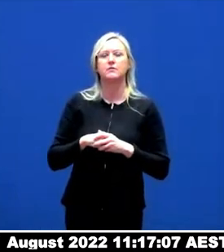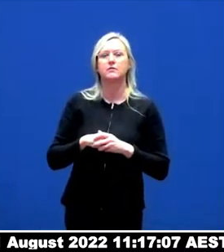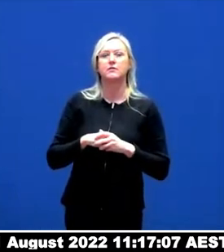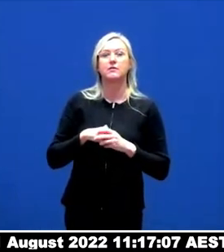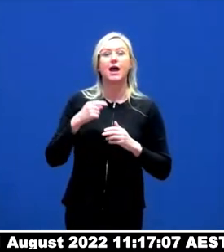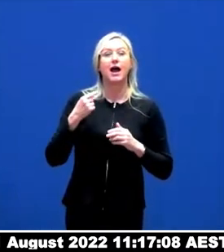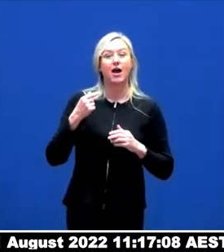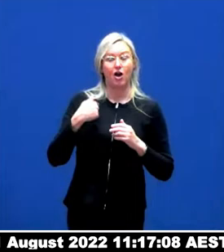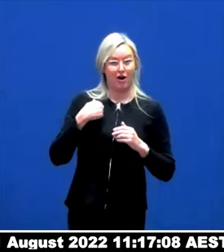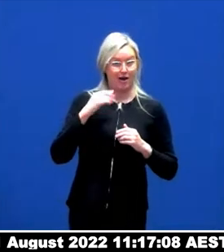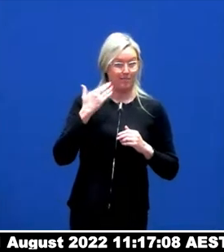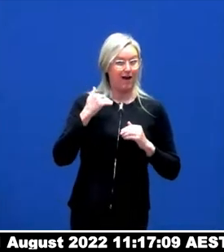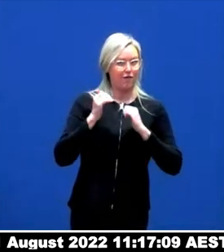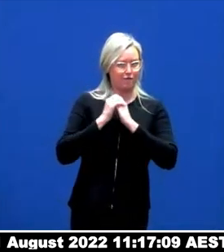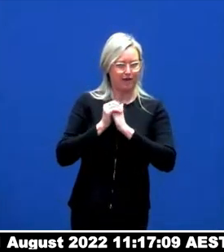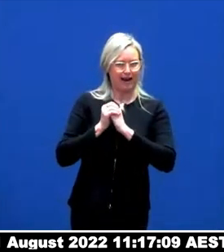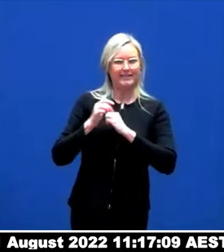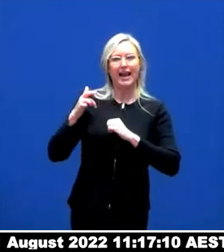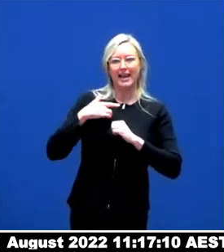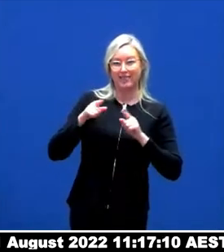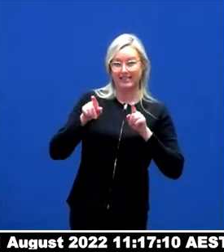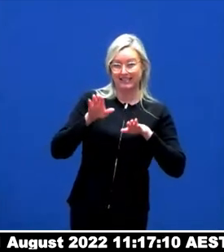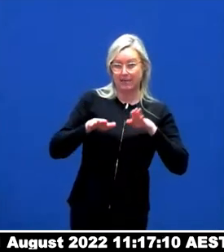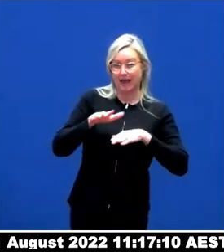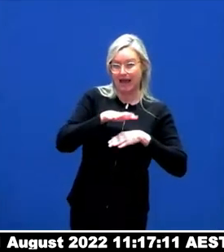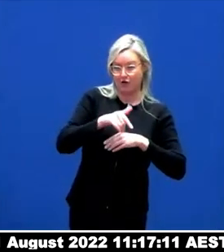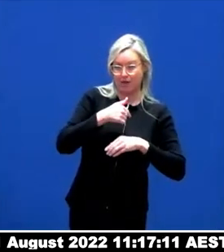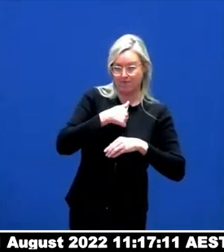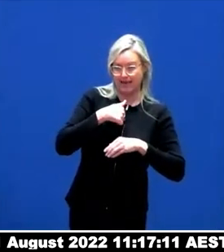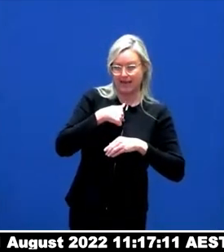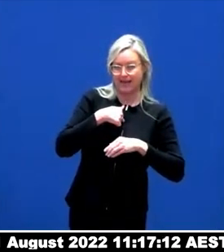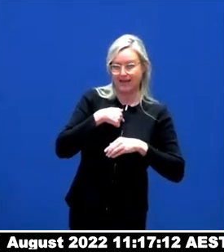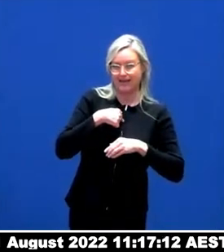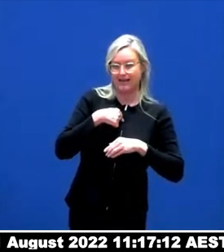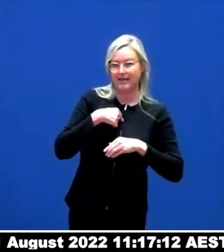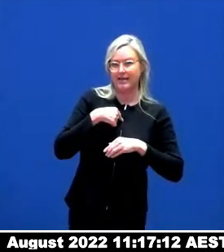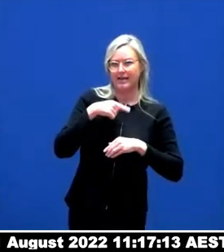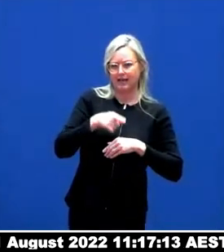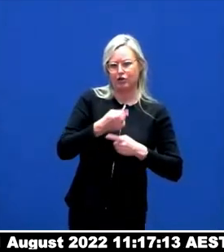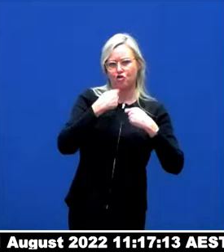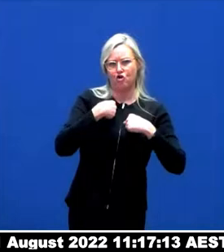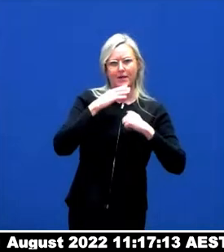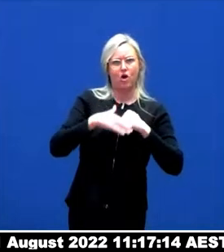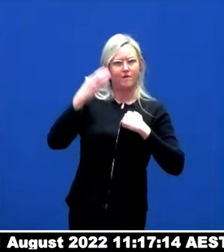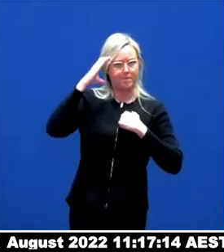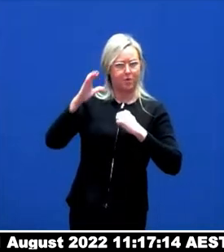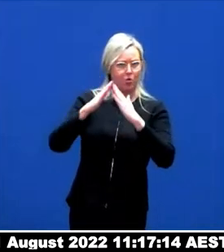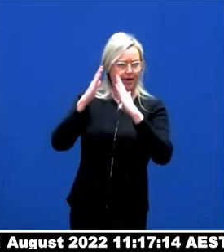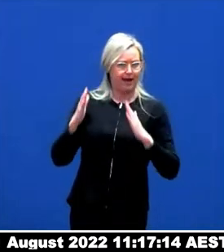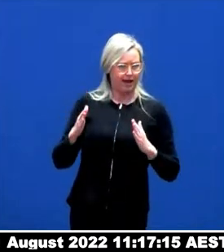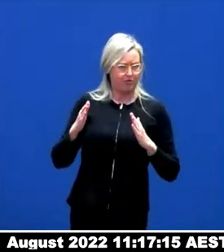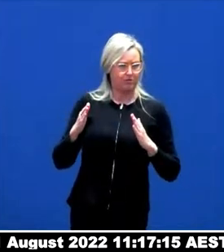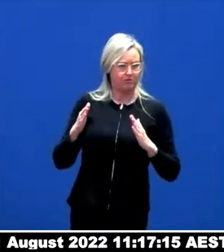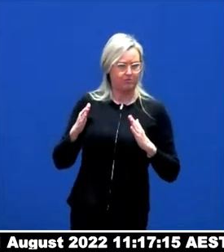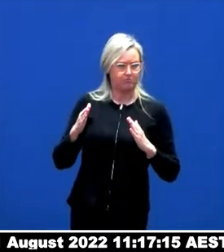lived in the inner west of Sydney, and it was a boarding house that existed previously.